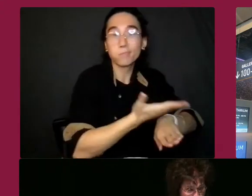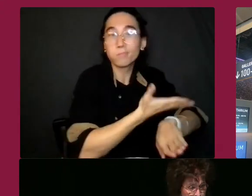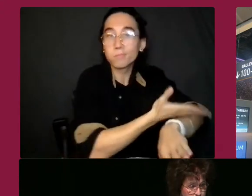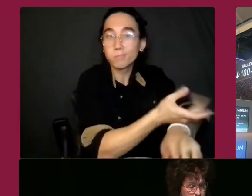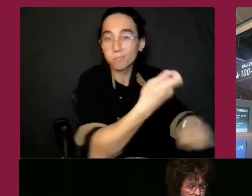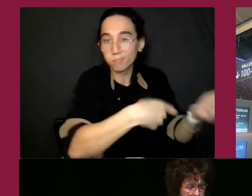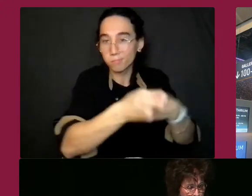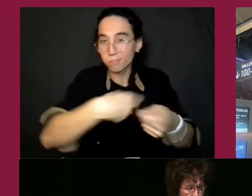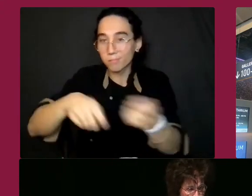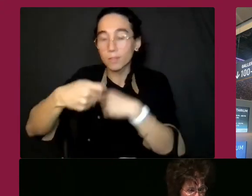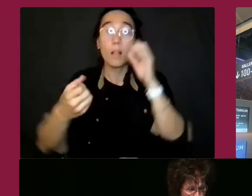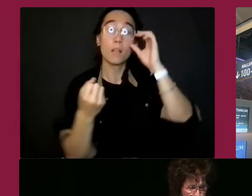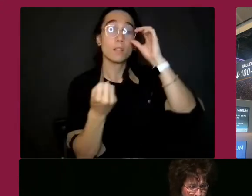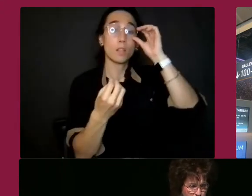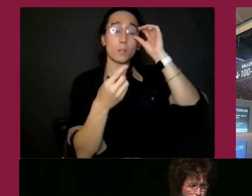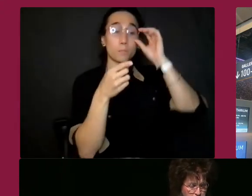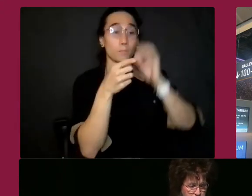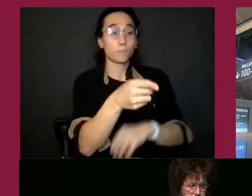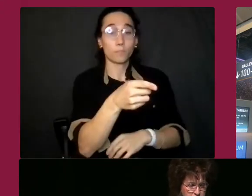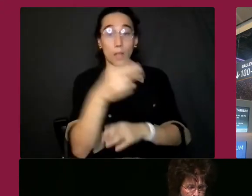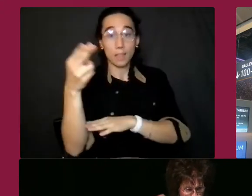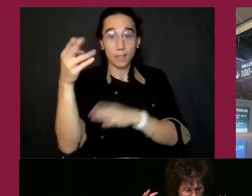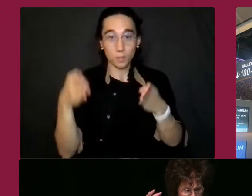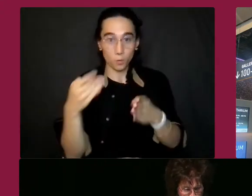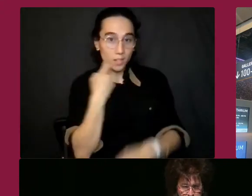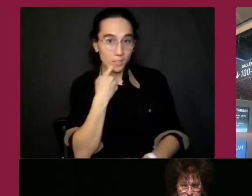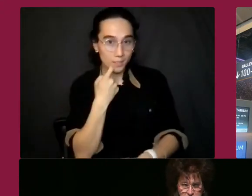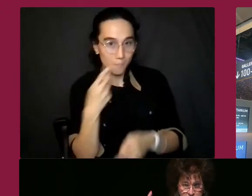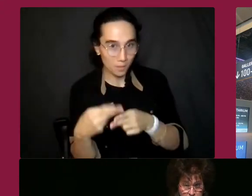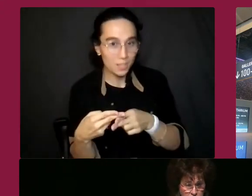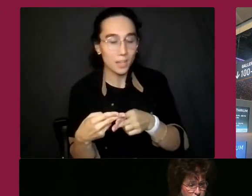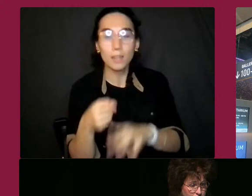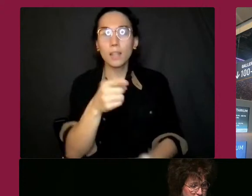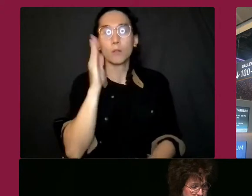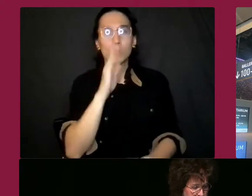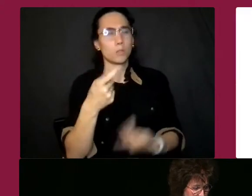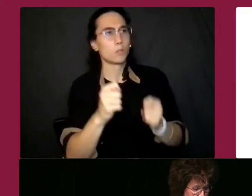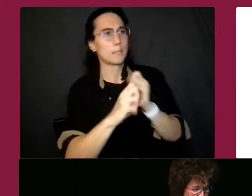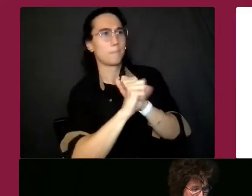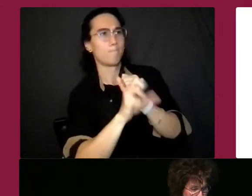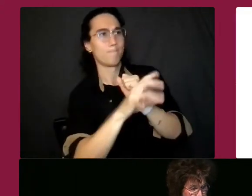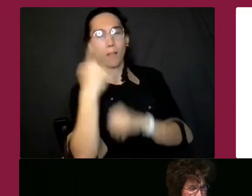of the skyrocket to its rightful place being suspended there. Go ahead and hit the last slide, please.